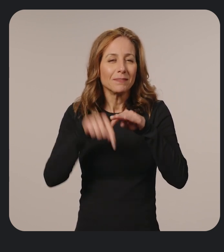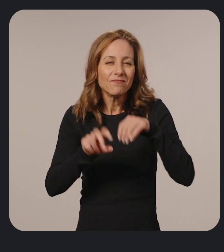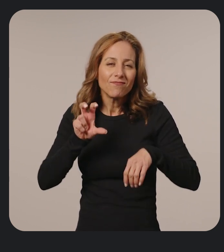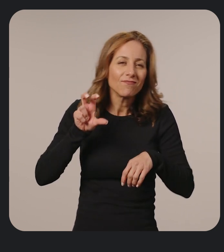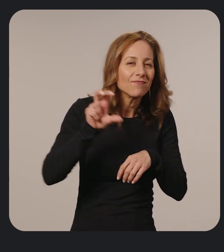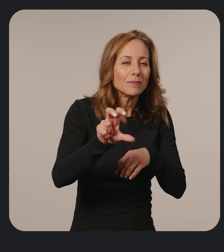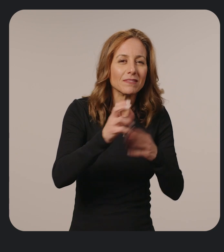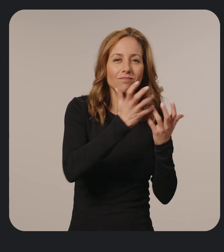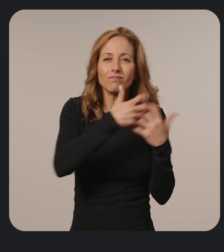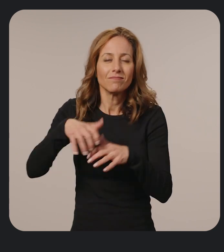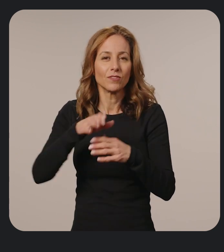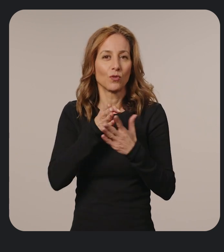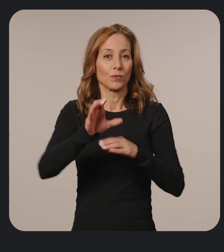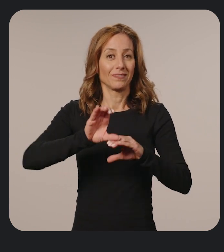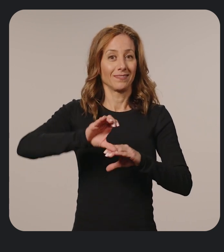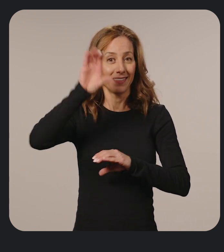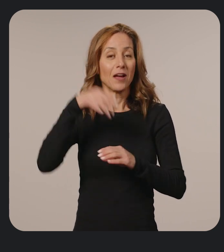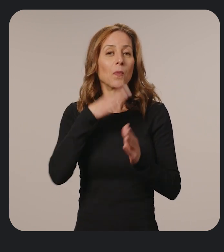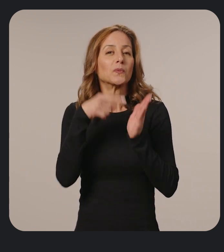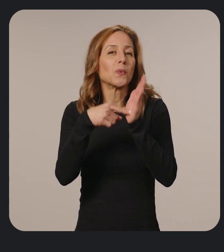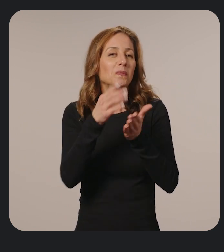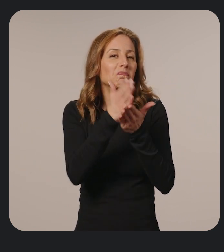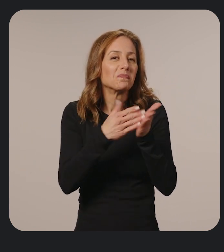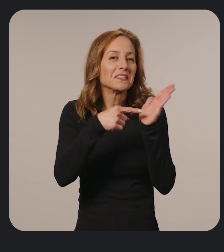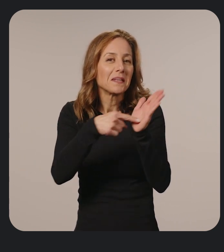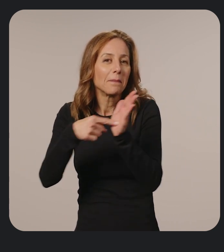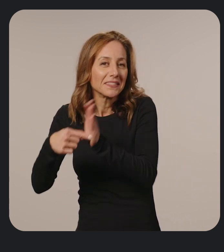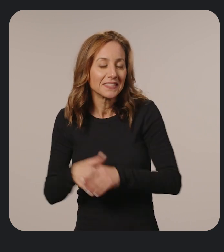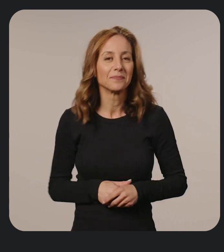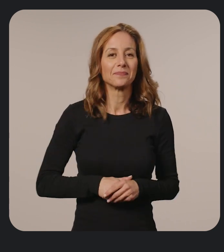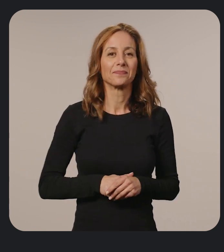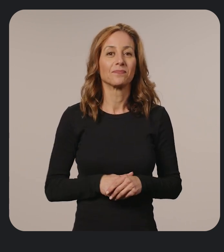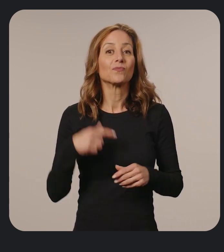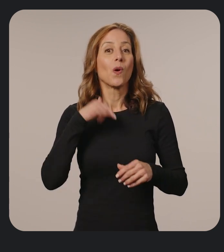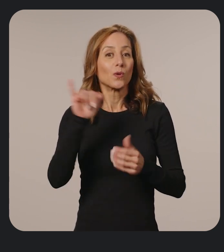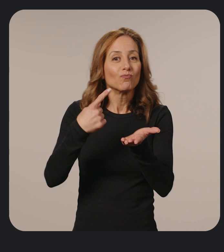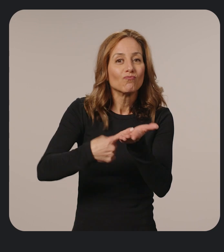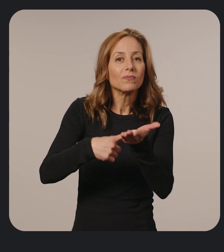enables us to make deep investments across the stack. We'll show several examples of this today.